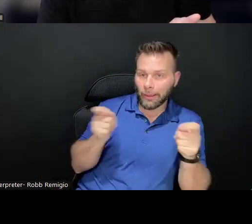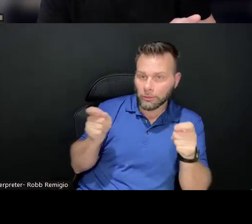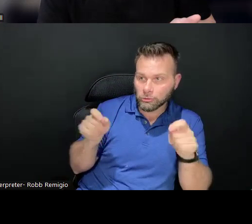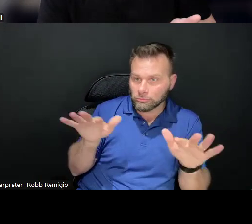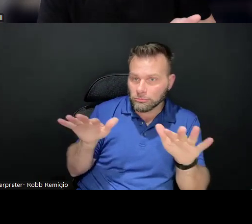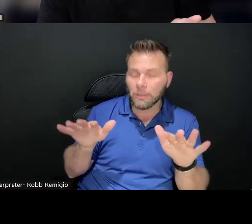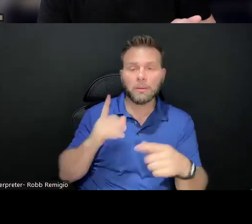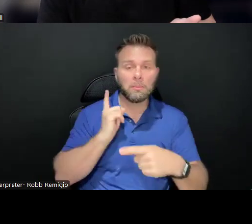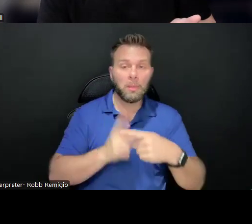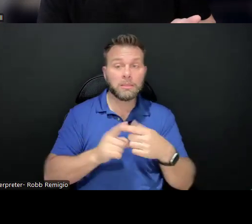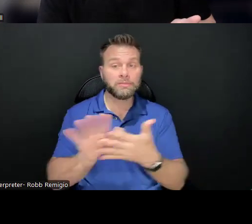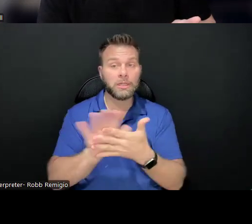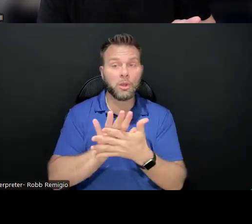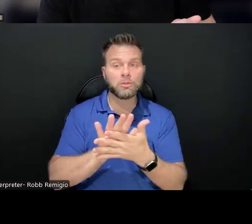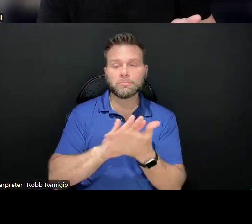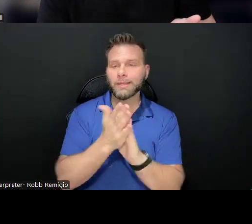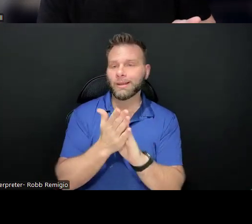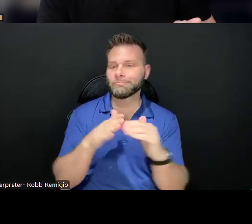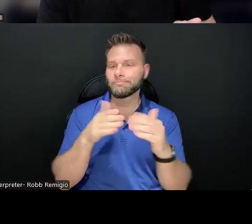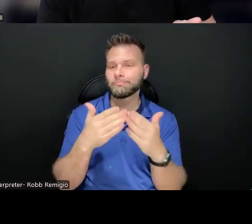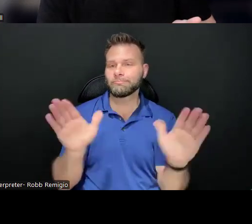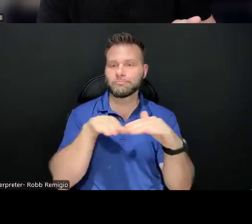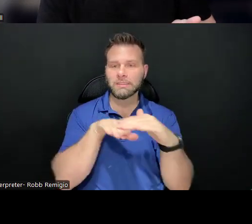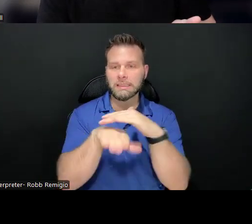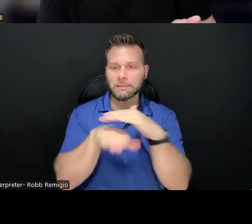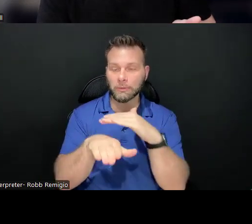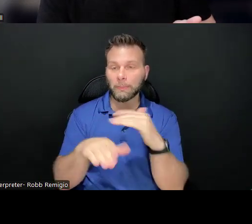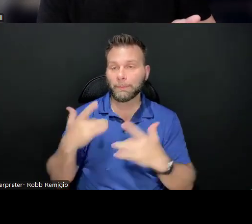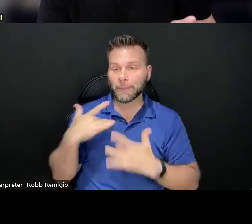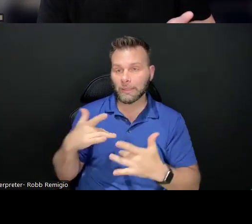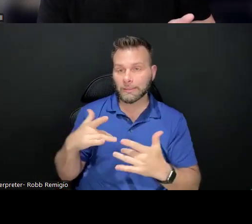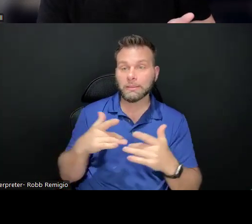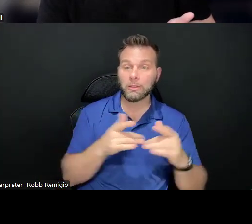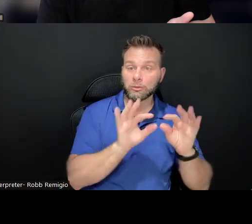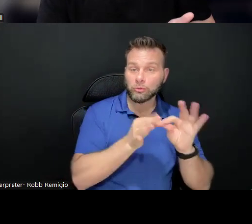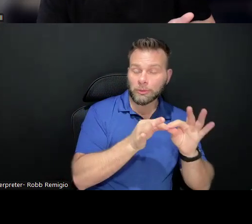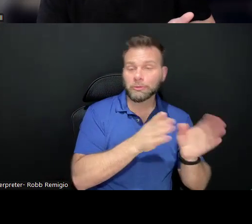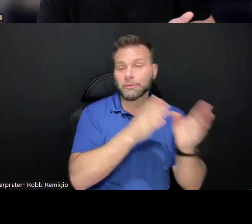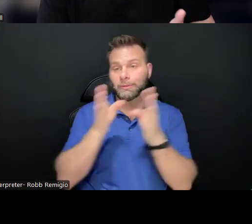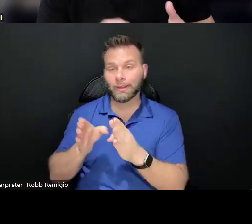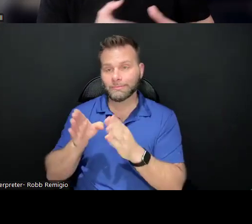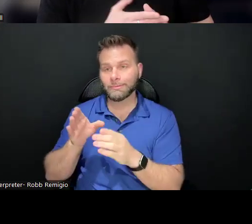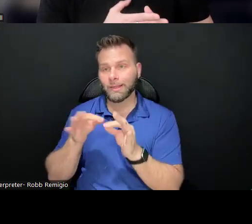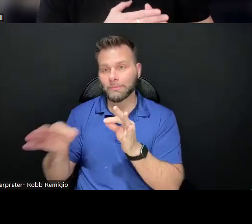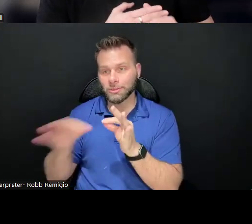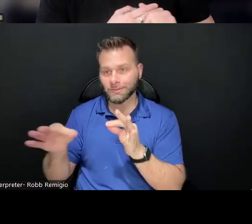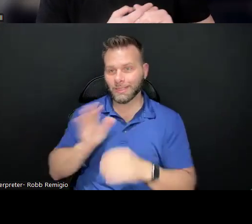and we create accessible videos. Meaning, with caption. Often with ASL. So that is what the CATTS